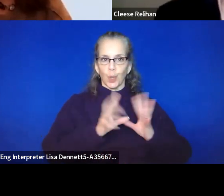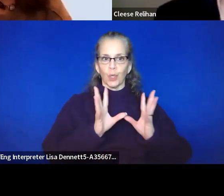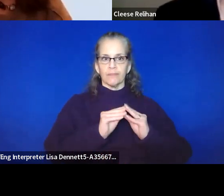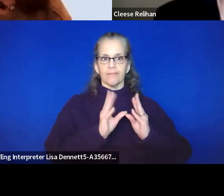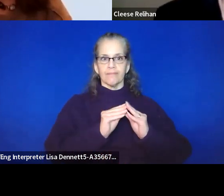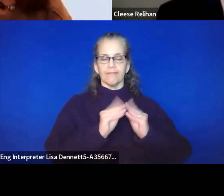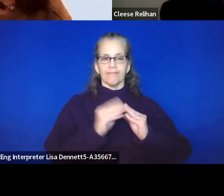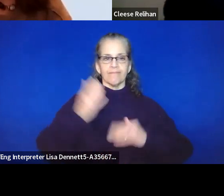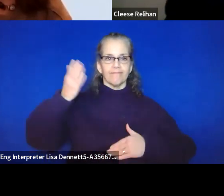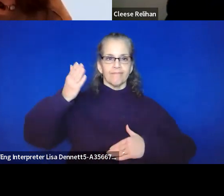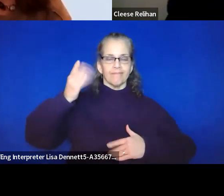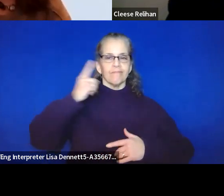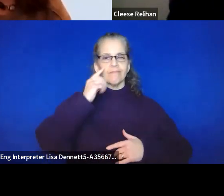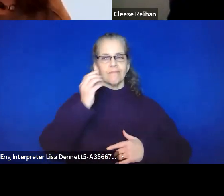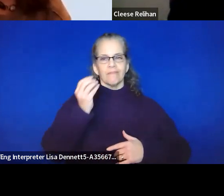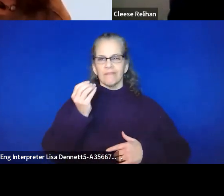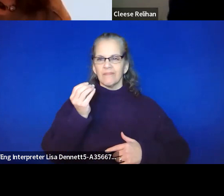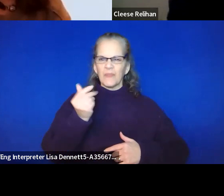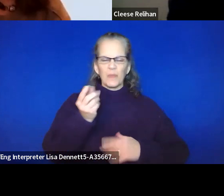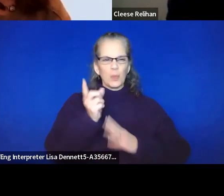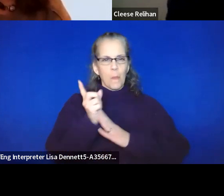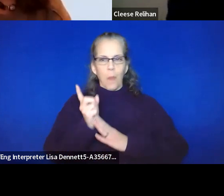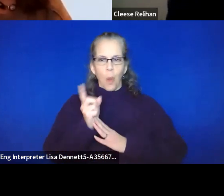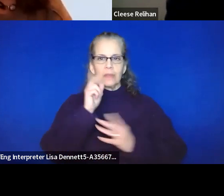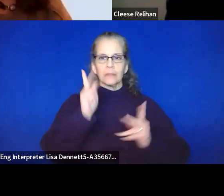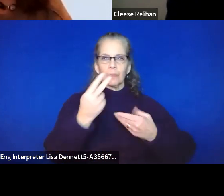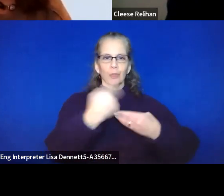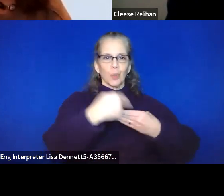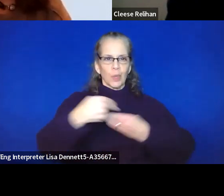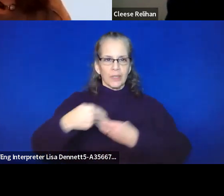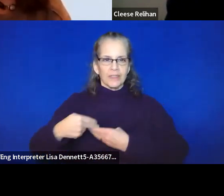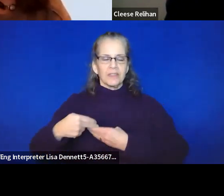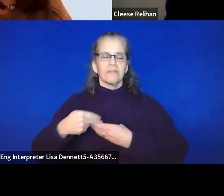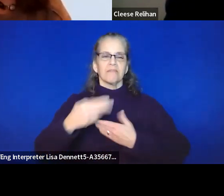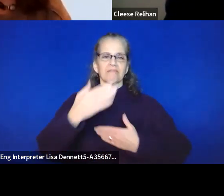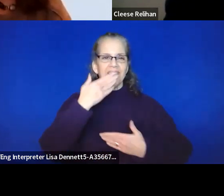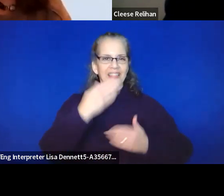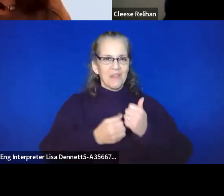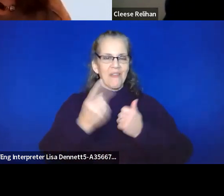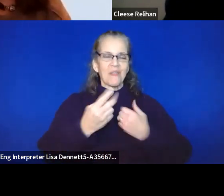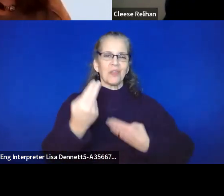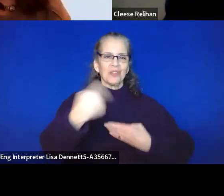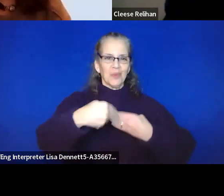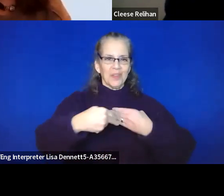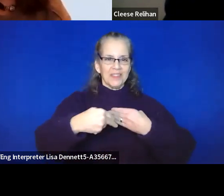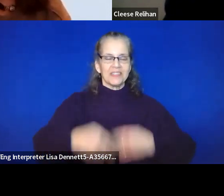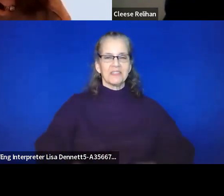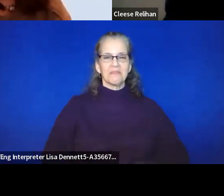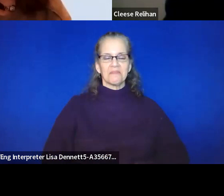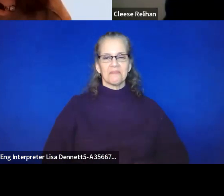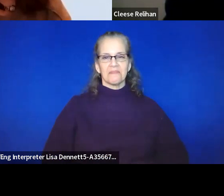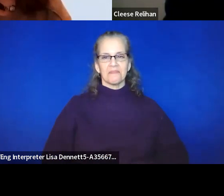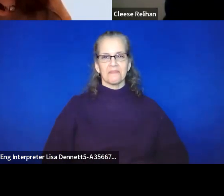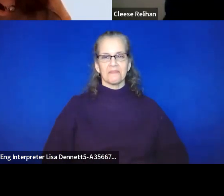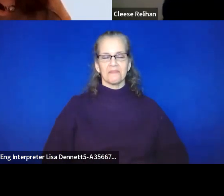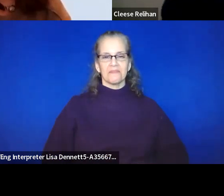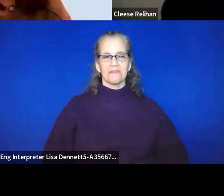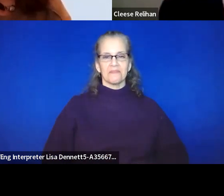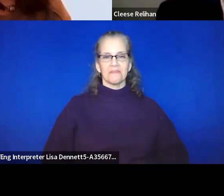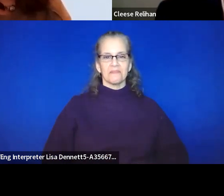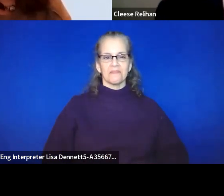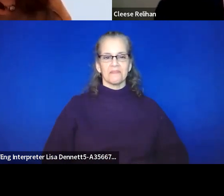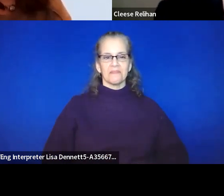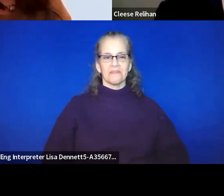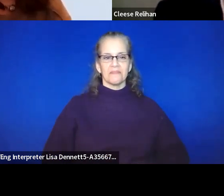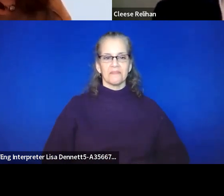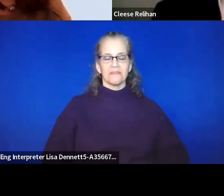minutes. We'll give everybody time to join. Thank you for joining us.